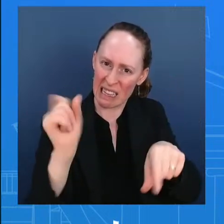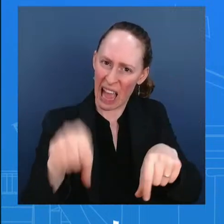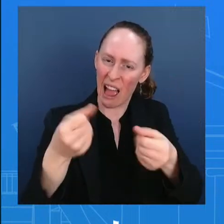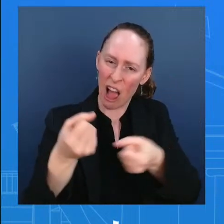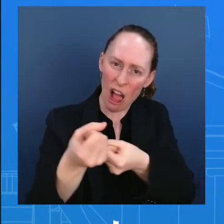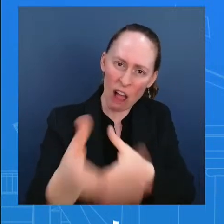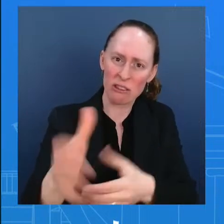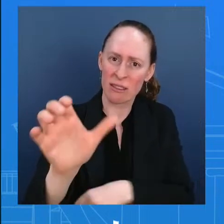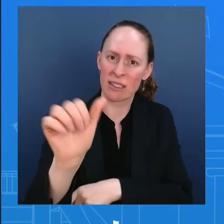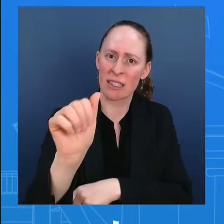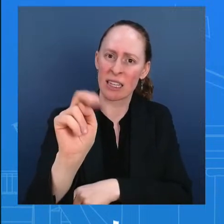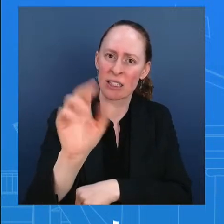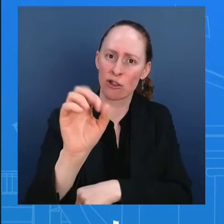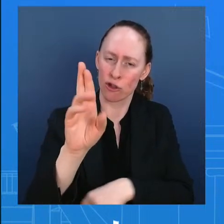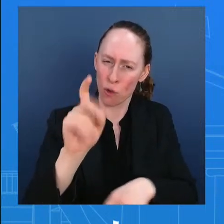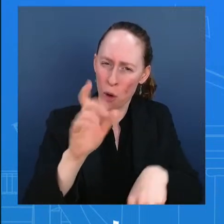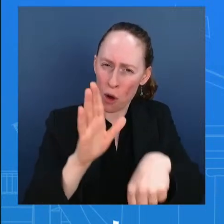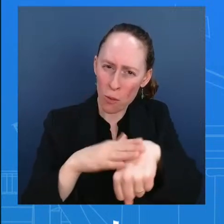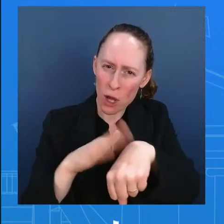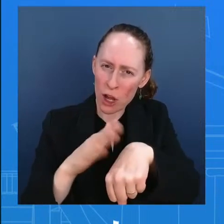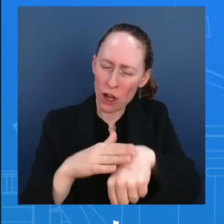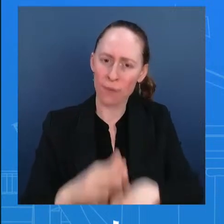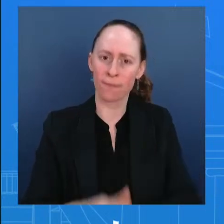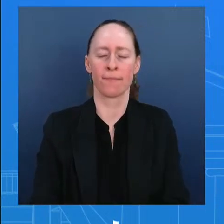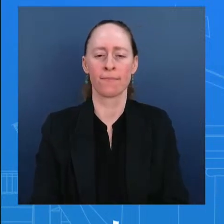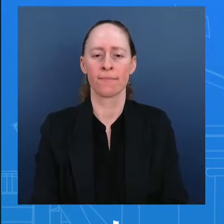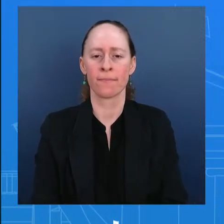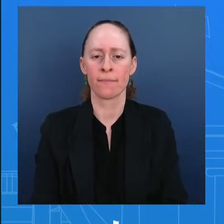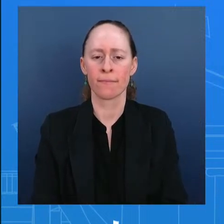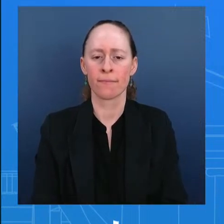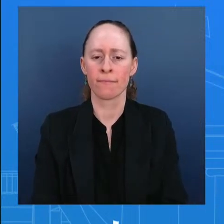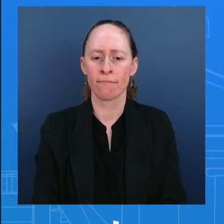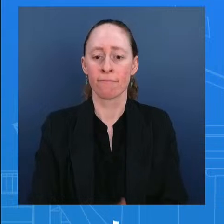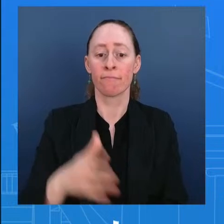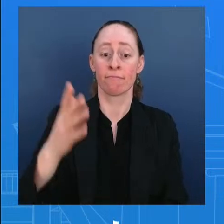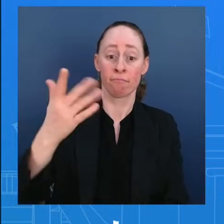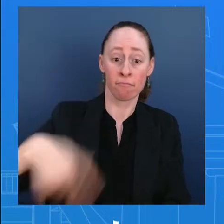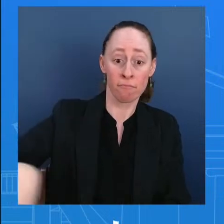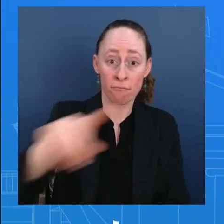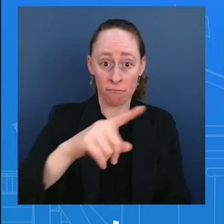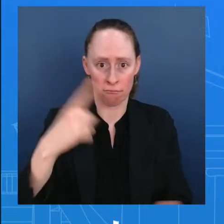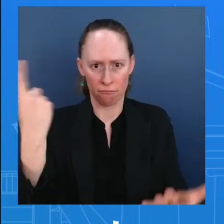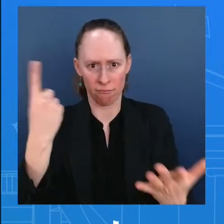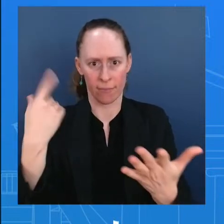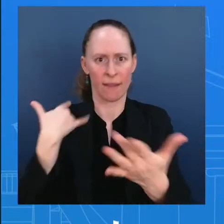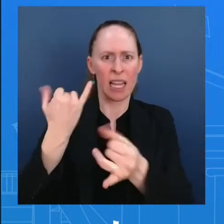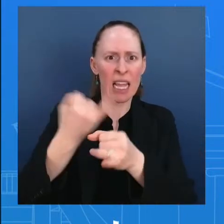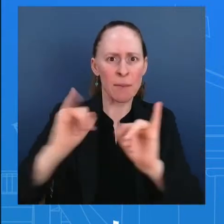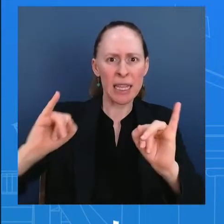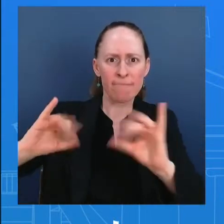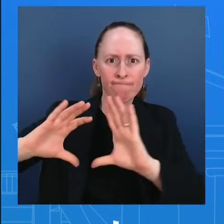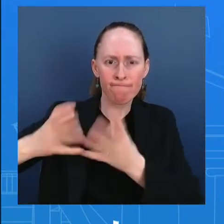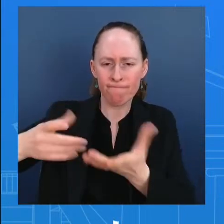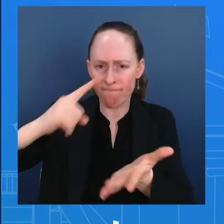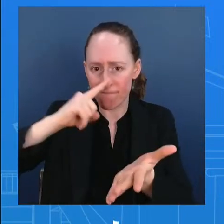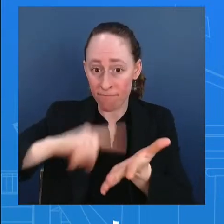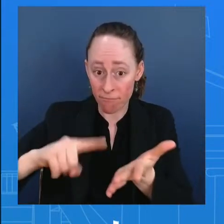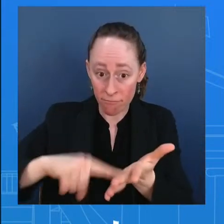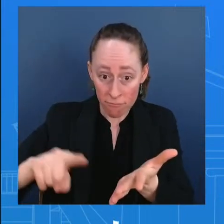any report that comes ind- -- from an independent advisory –obviously, we take the findings very seriously, as we do now.